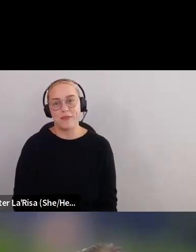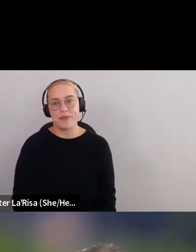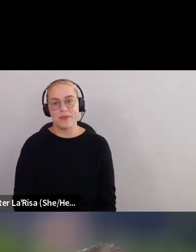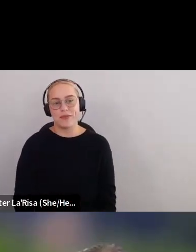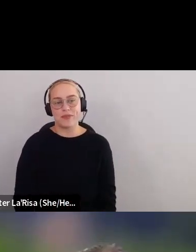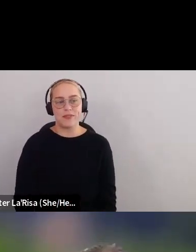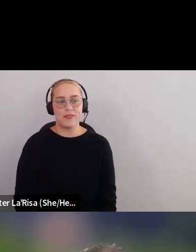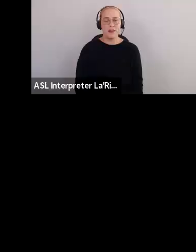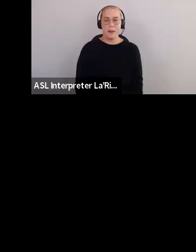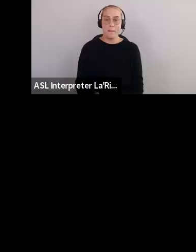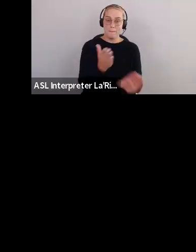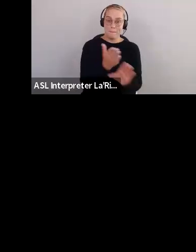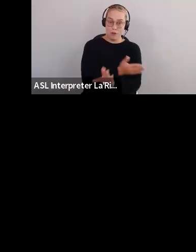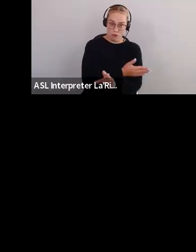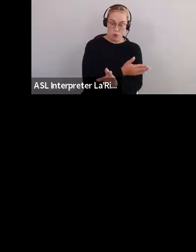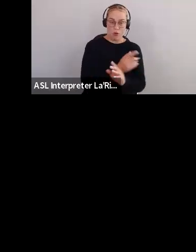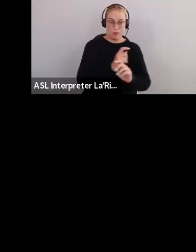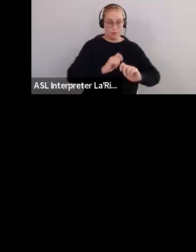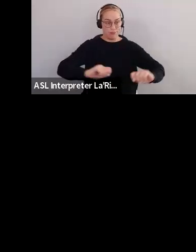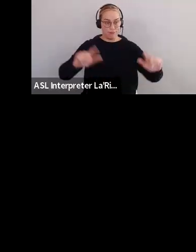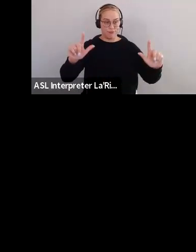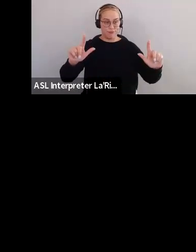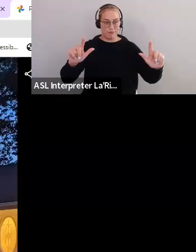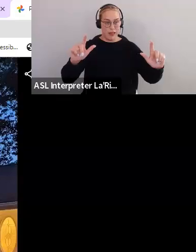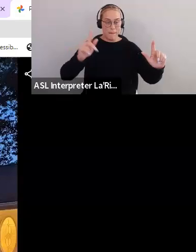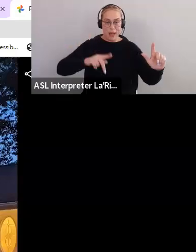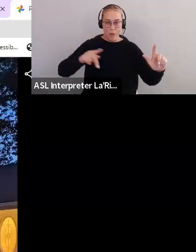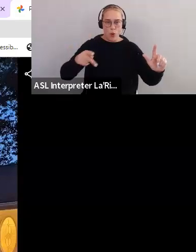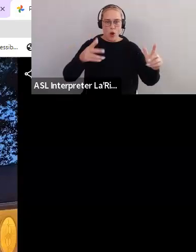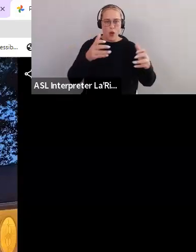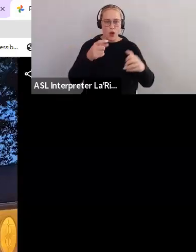I Will start watching it tomorrow.